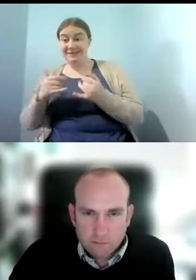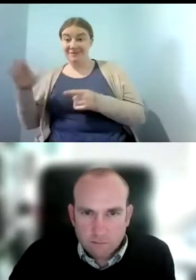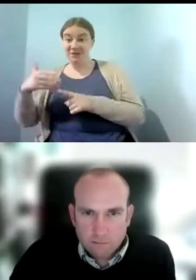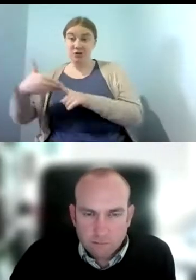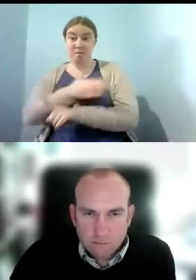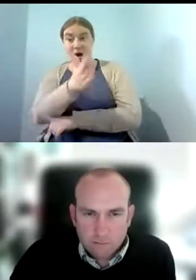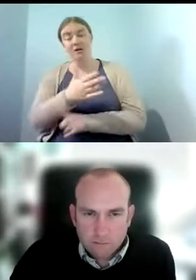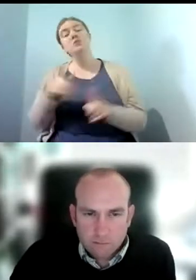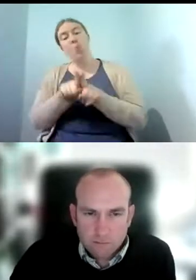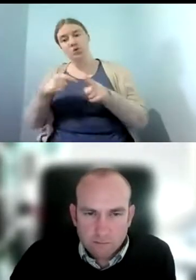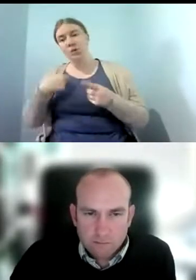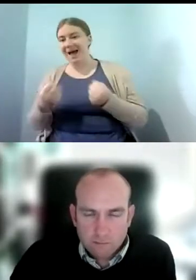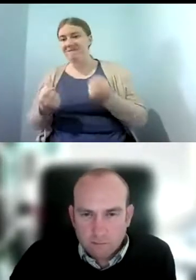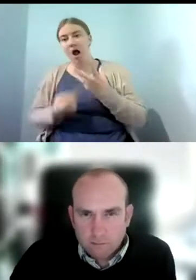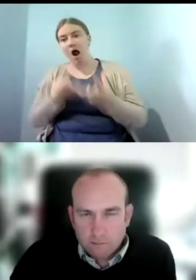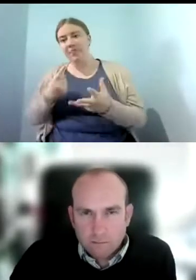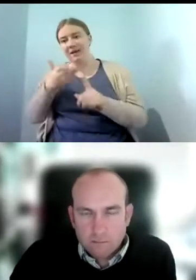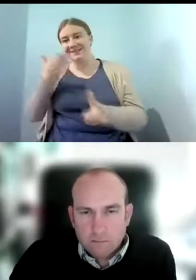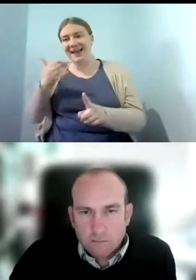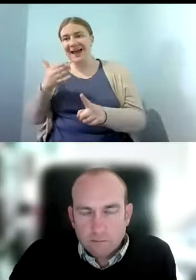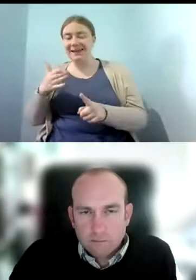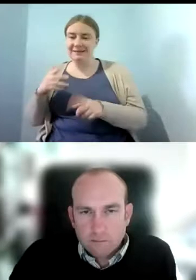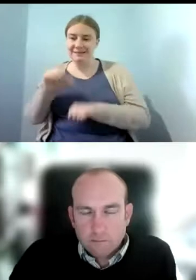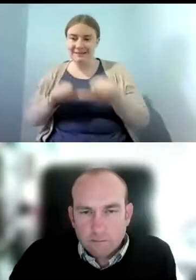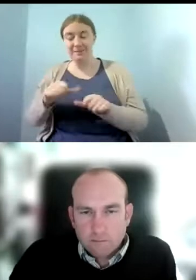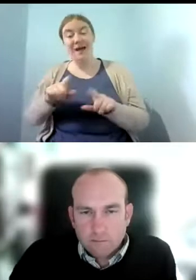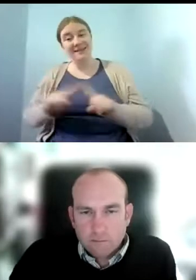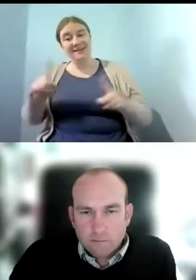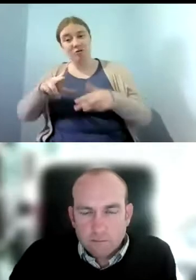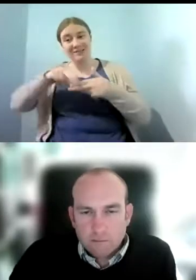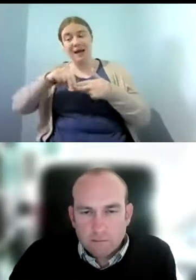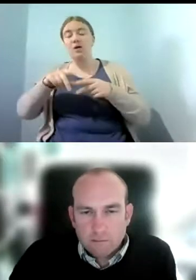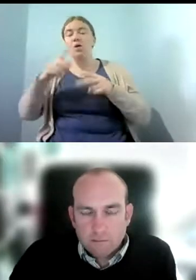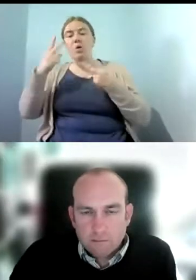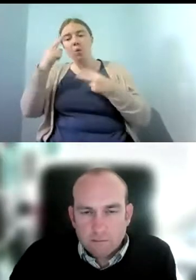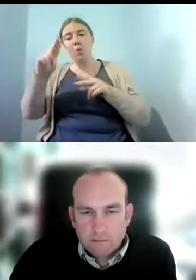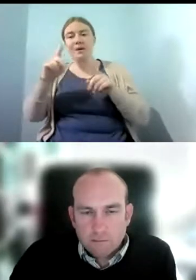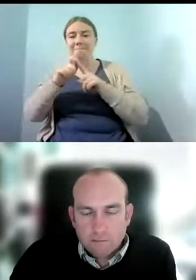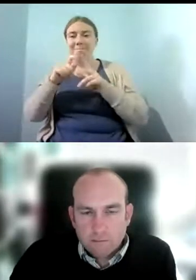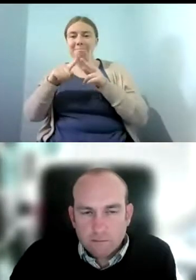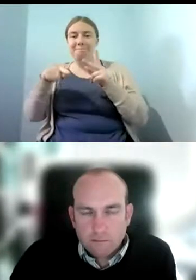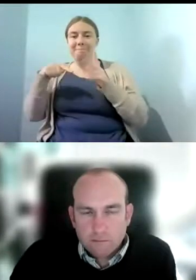tagging system with a different kind of tag it's called a pit tag which doesn't have a battery so